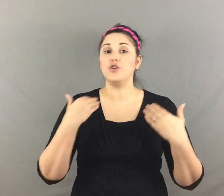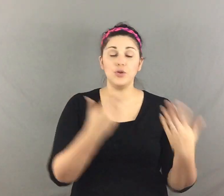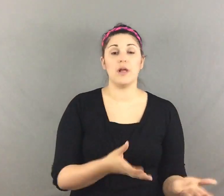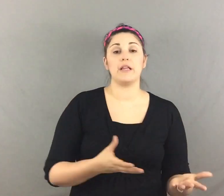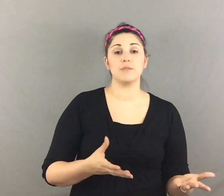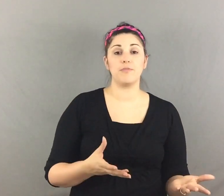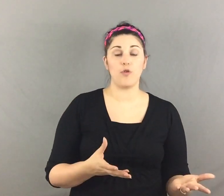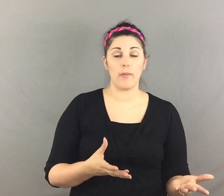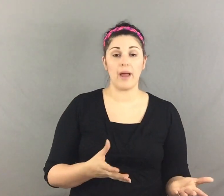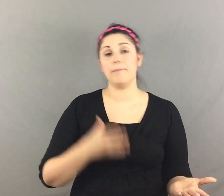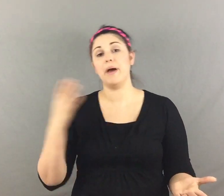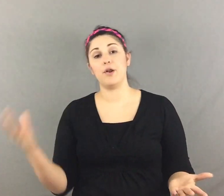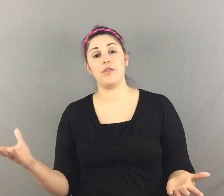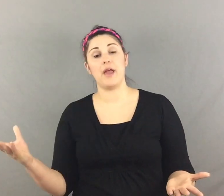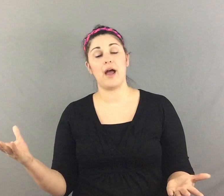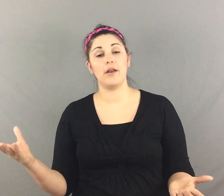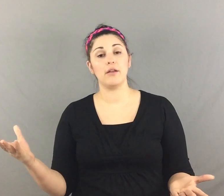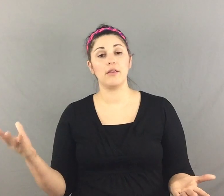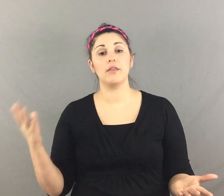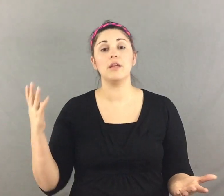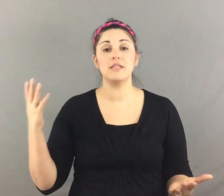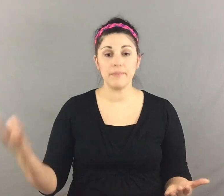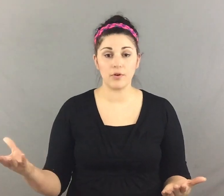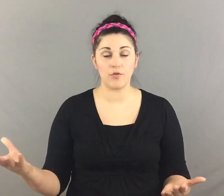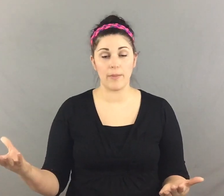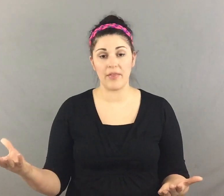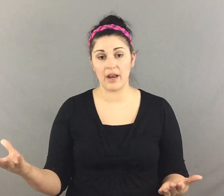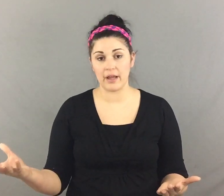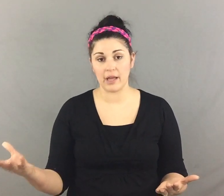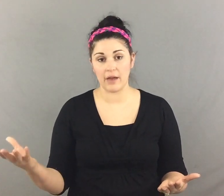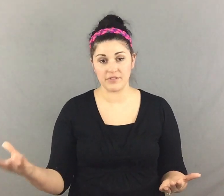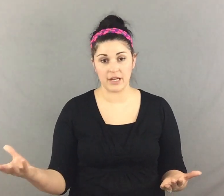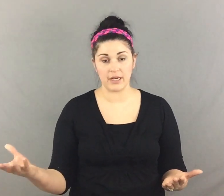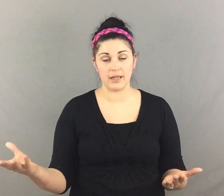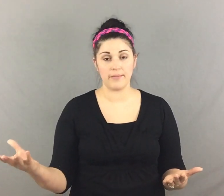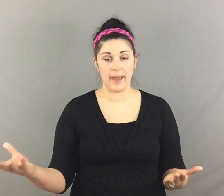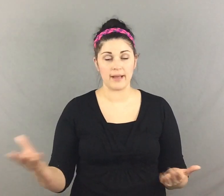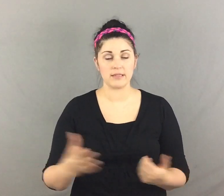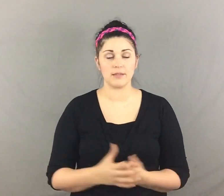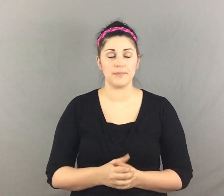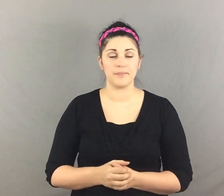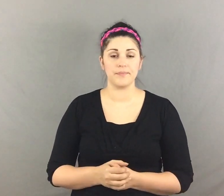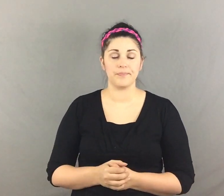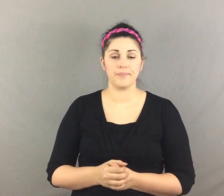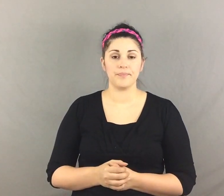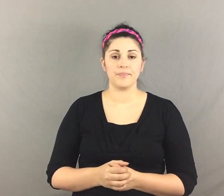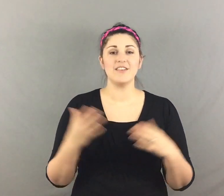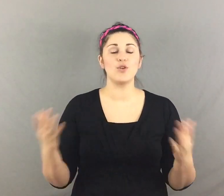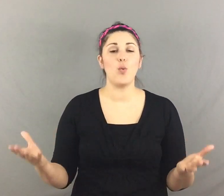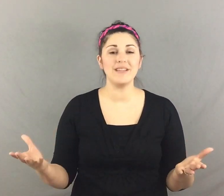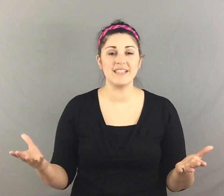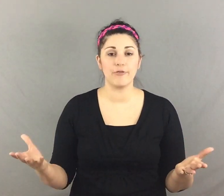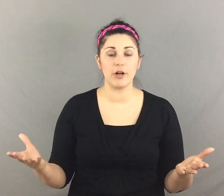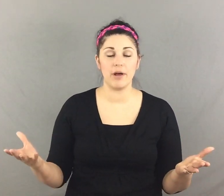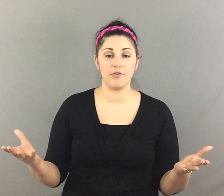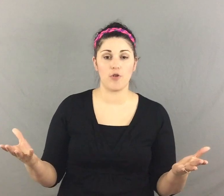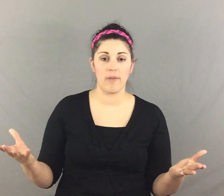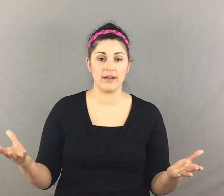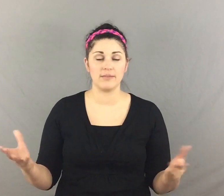do you like this format better than the typical format that I have done in the past? So what's different about the format?